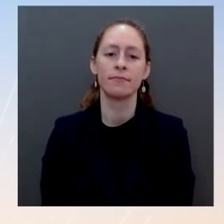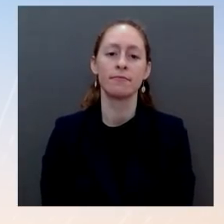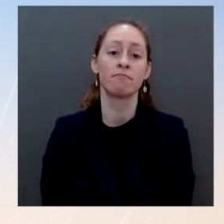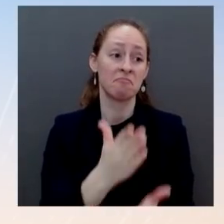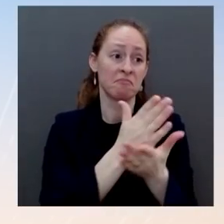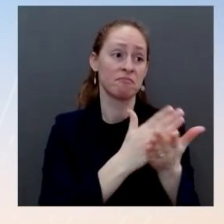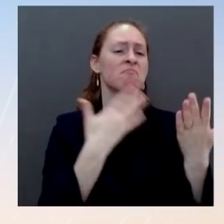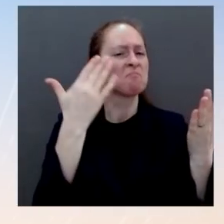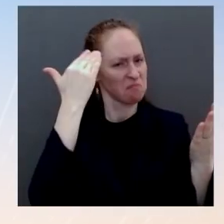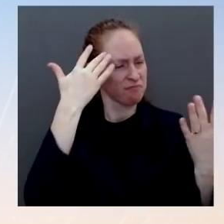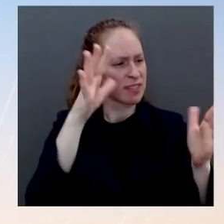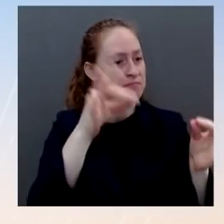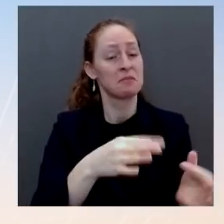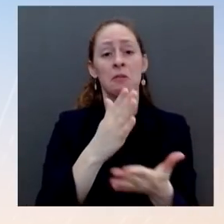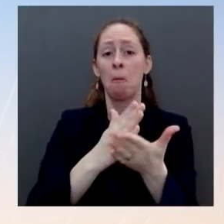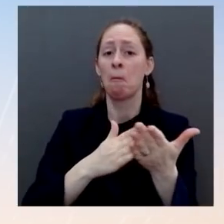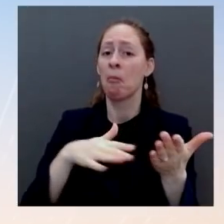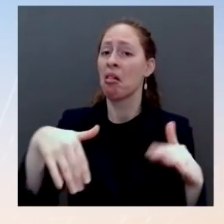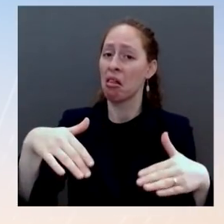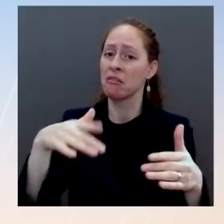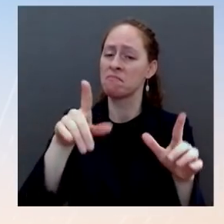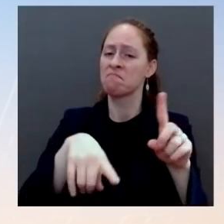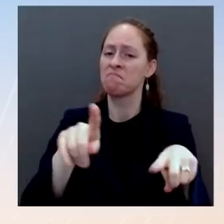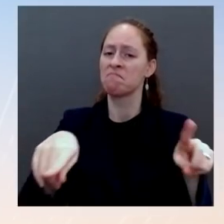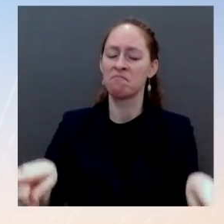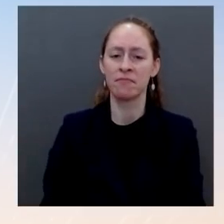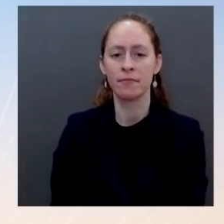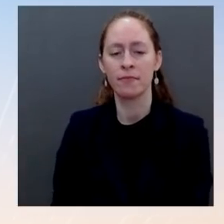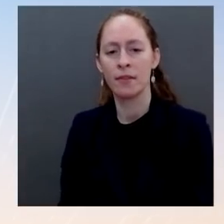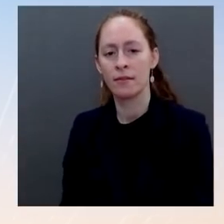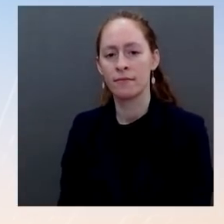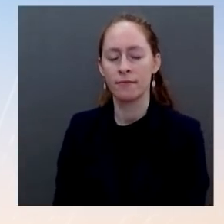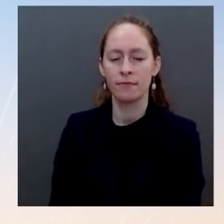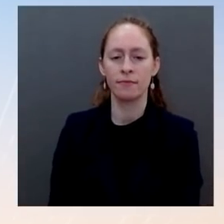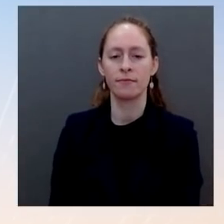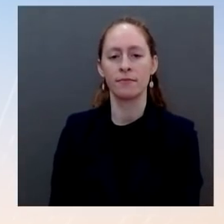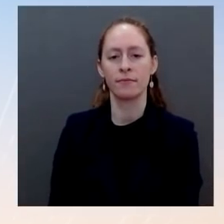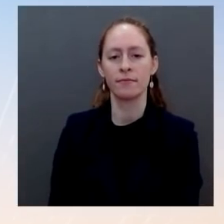that the Omicron variant accounts for 95 percent of the country's cases right now.